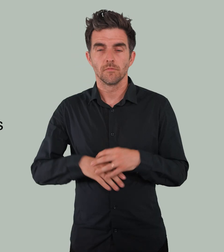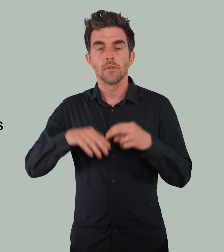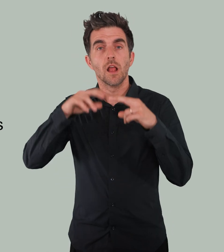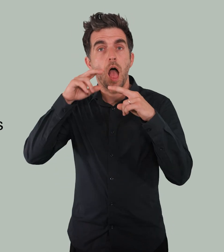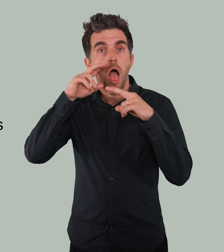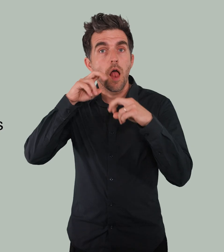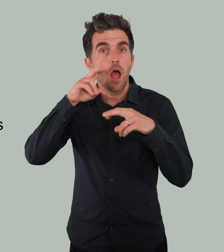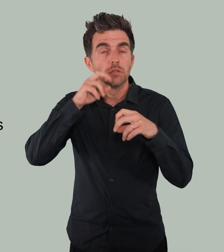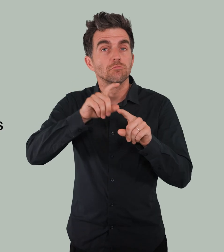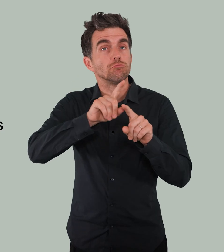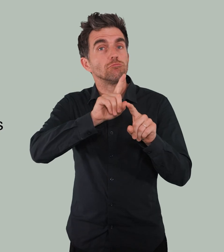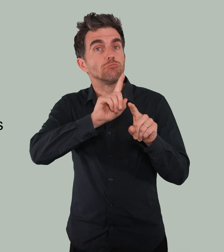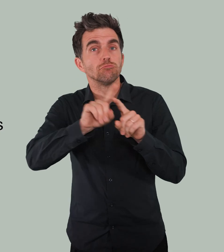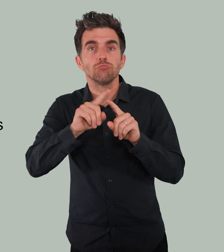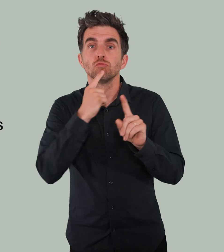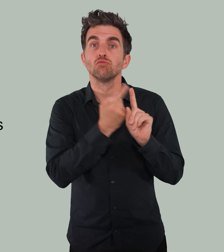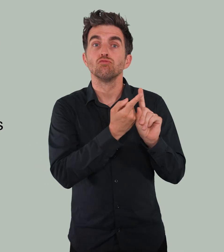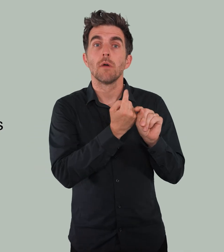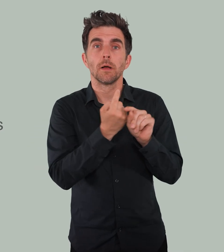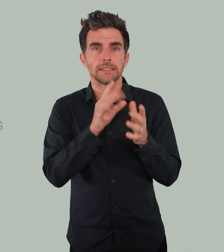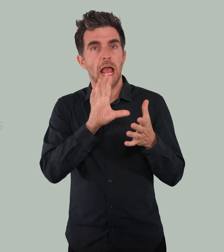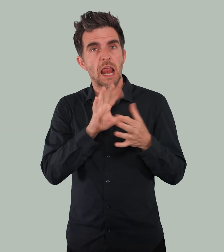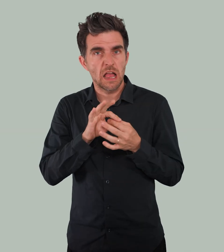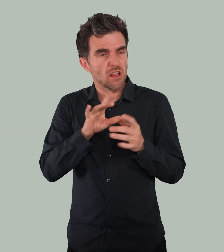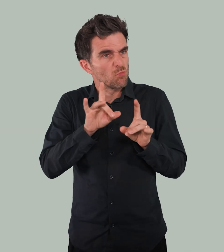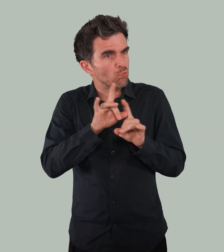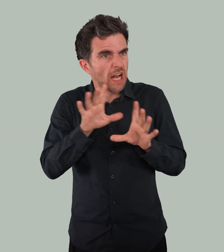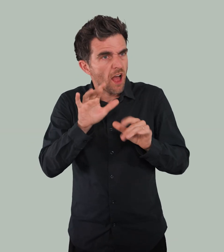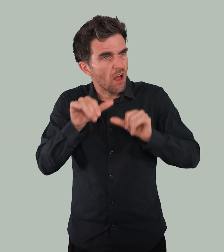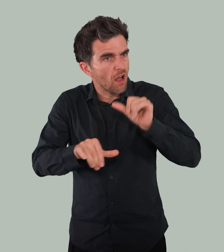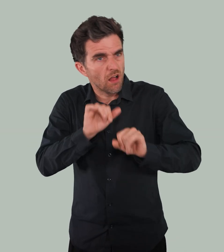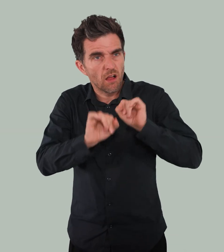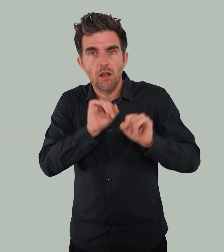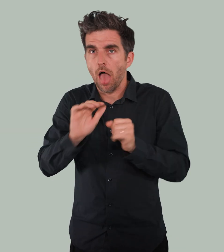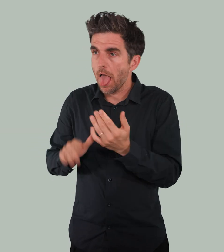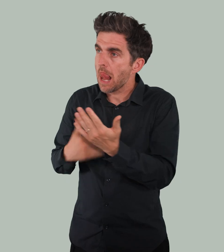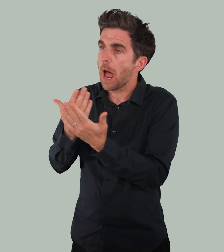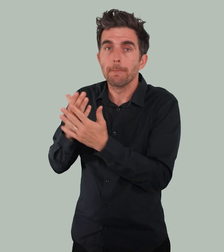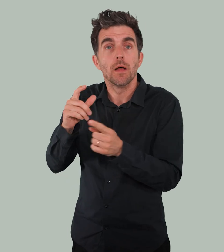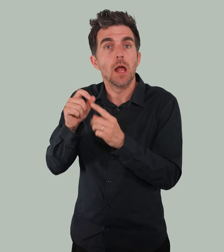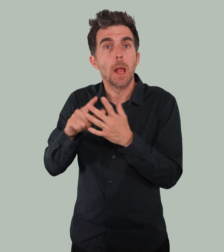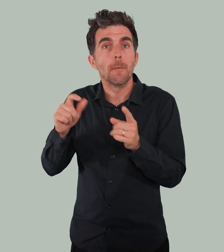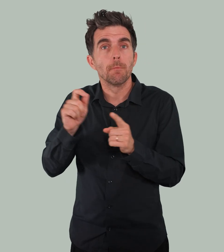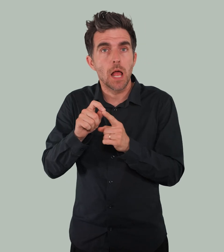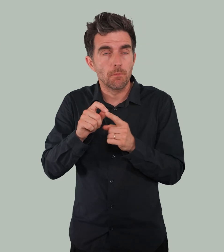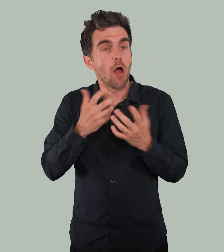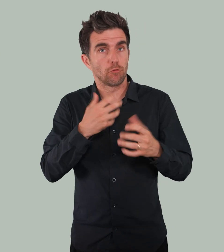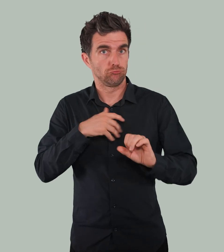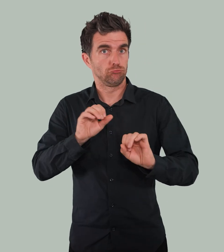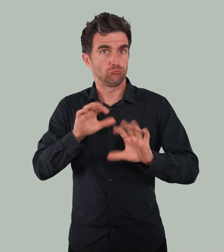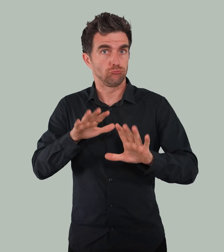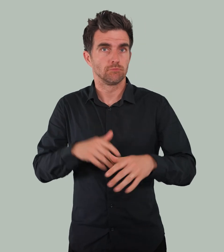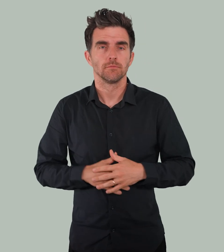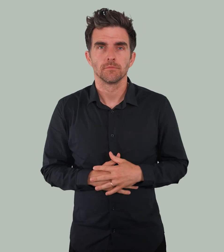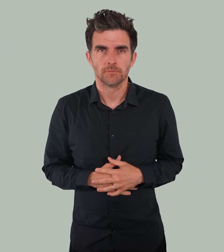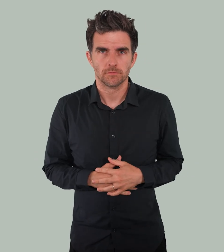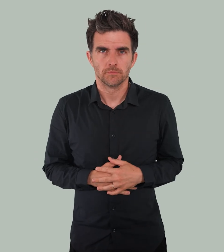59. Analysis of responses relating to the experiences of claiming PIP shows: